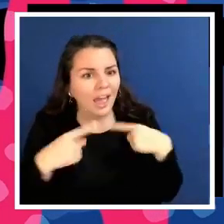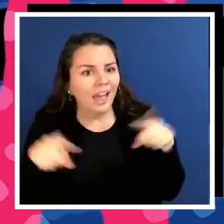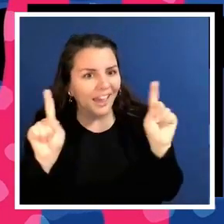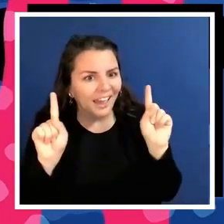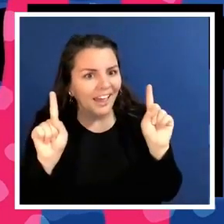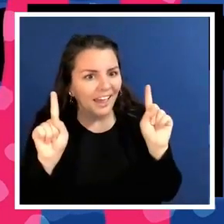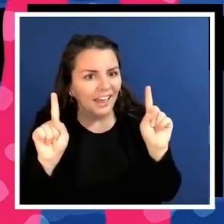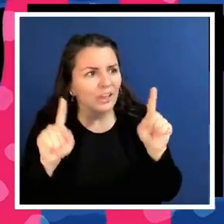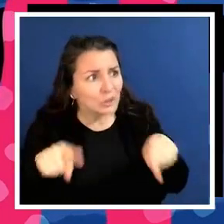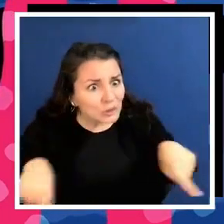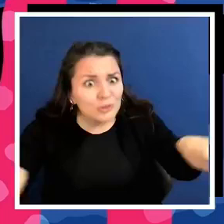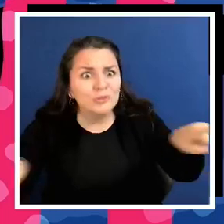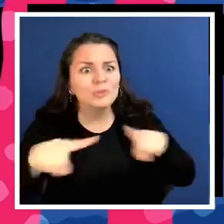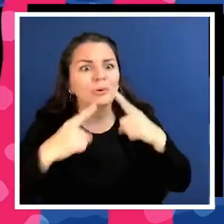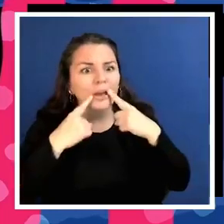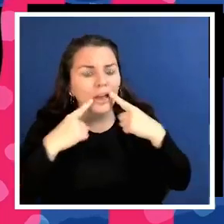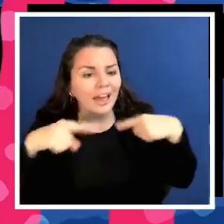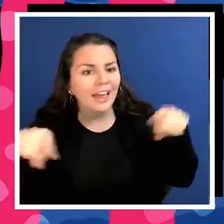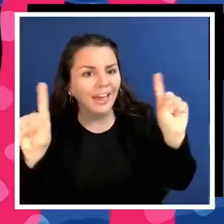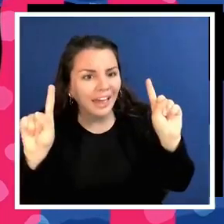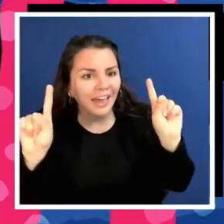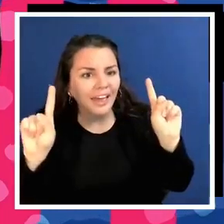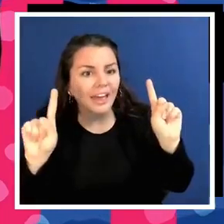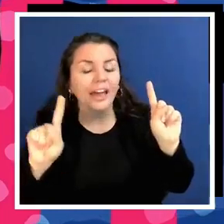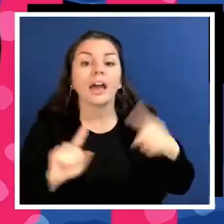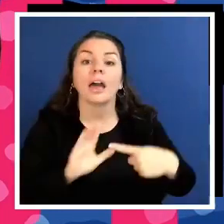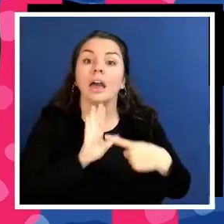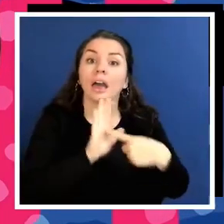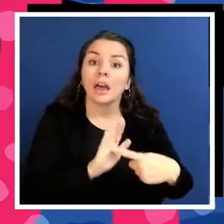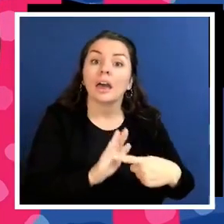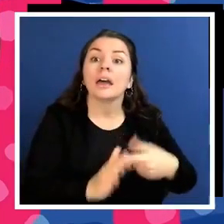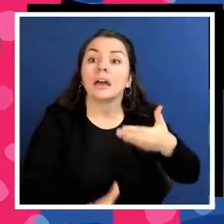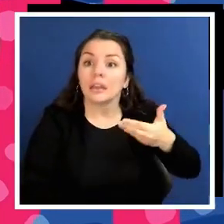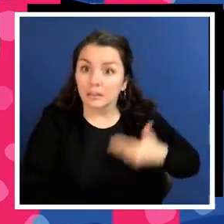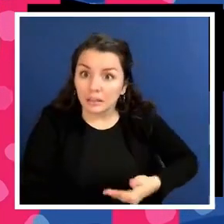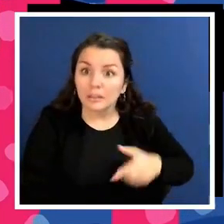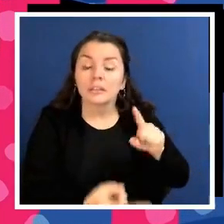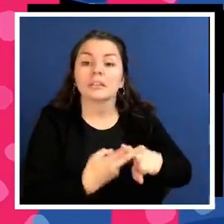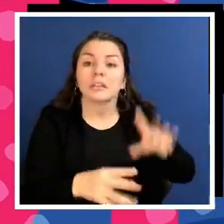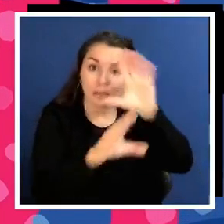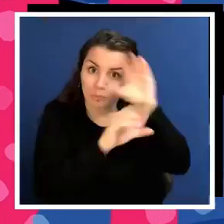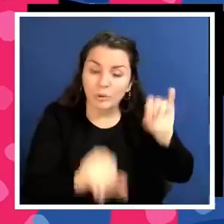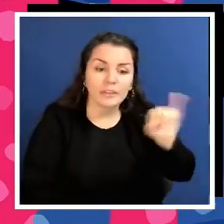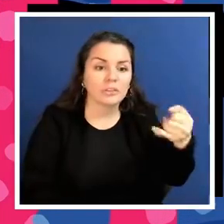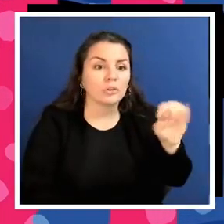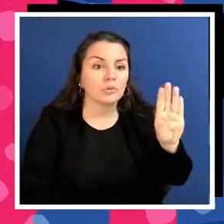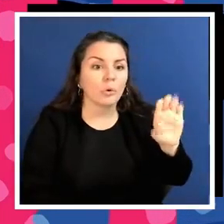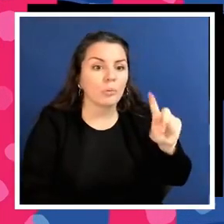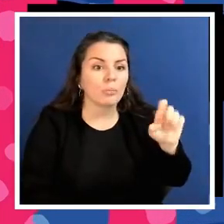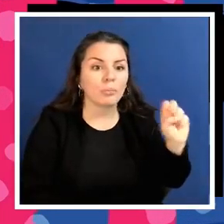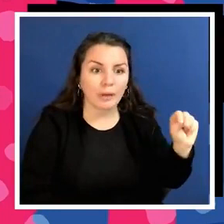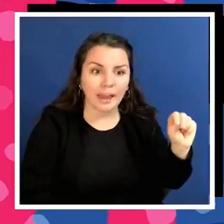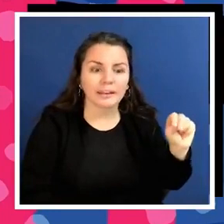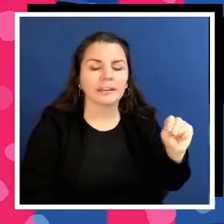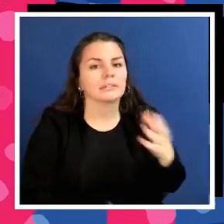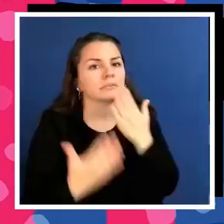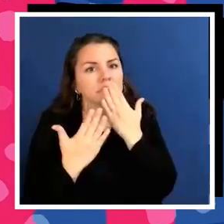BANK ACCOUNTS.